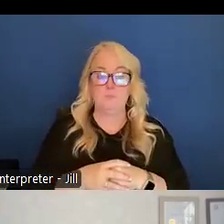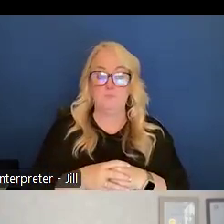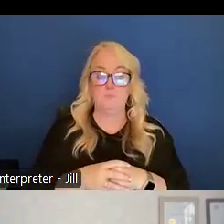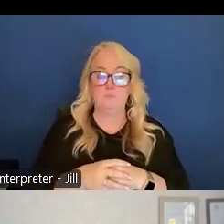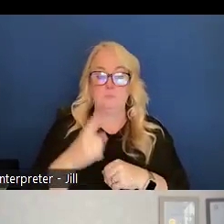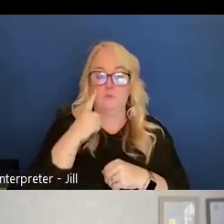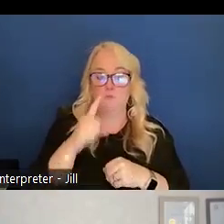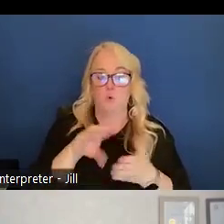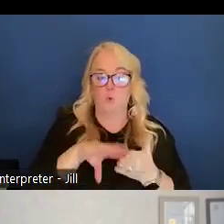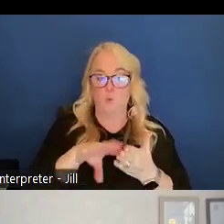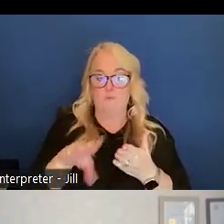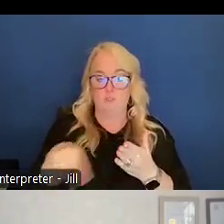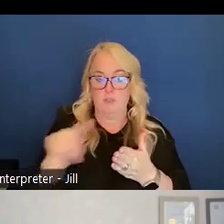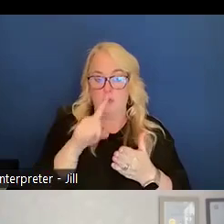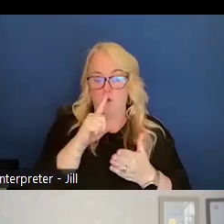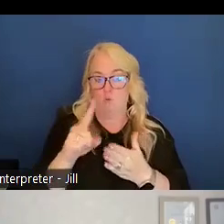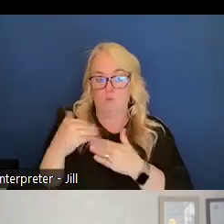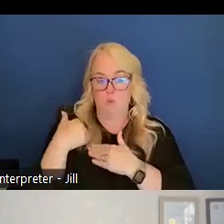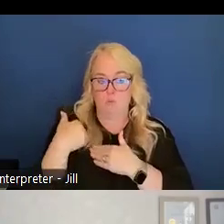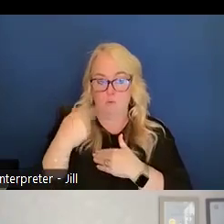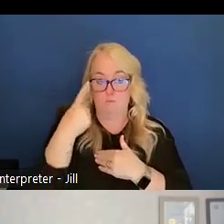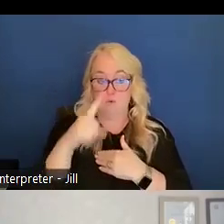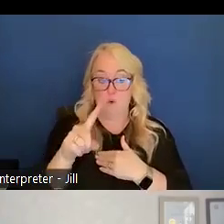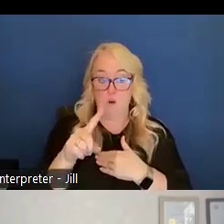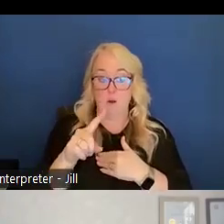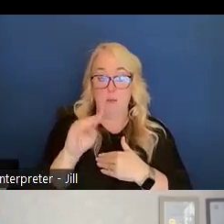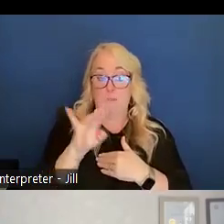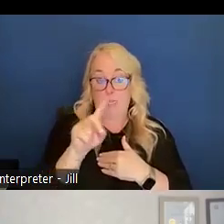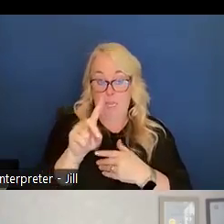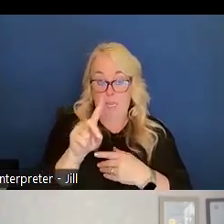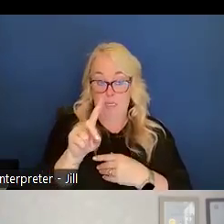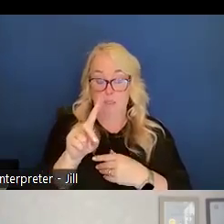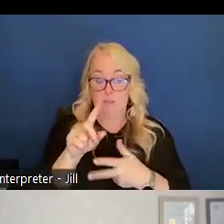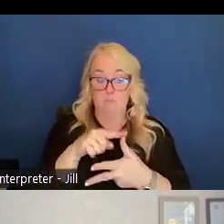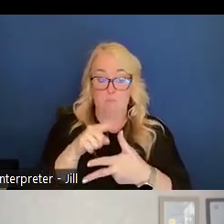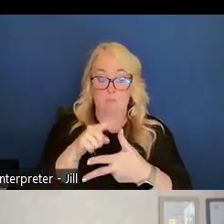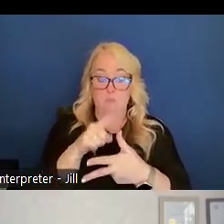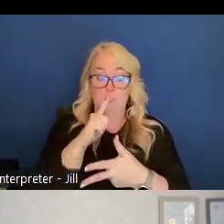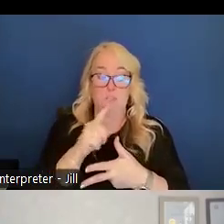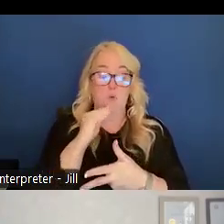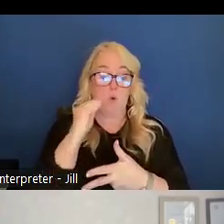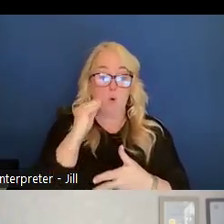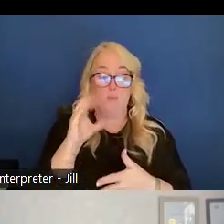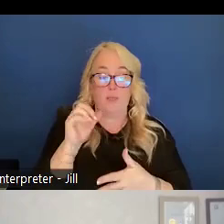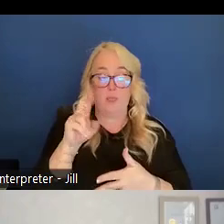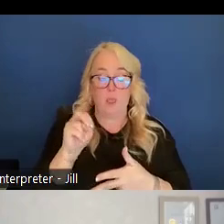that they're responsible for. So the Ohio Department of Medicaid has the Ohio Home Care waiver―this is really our fee